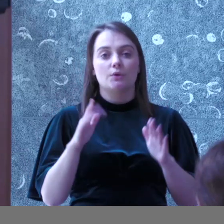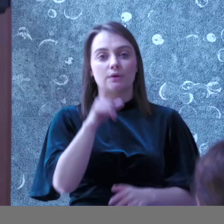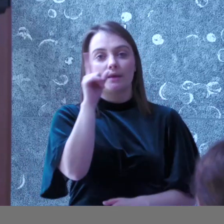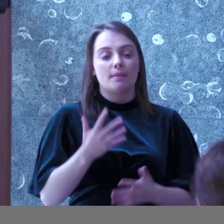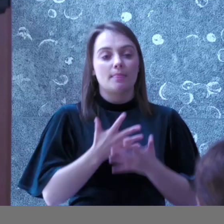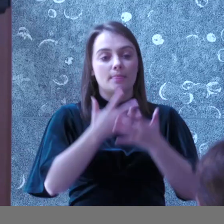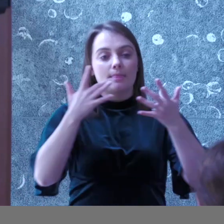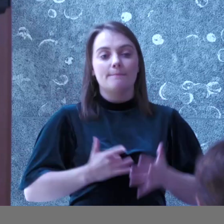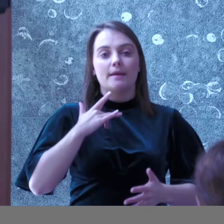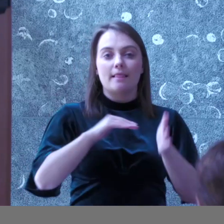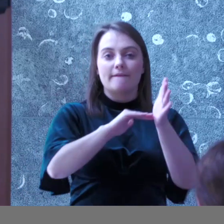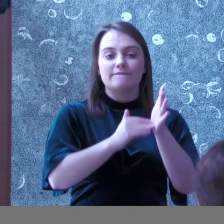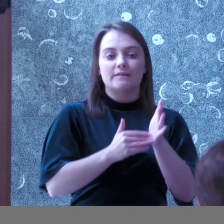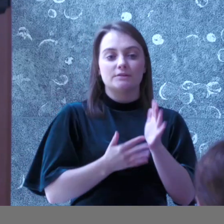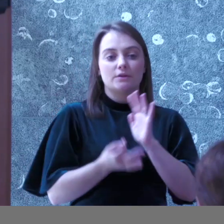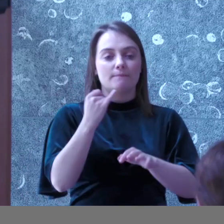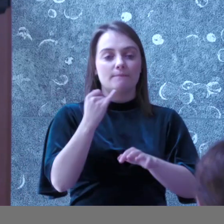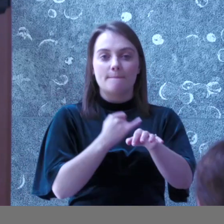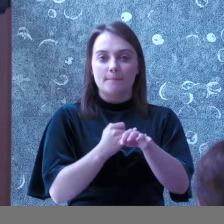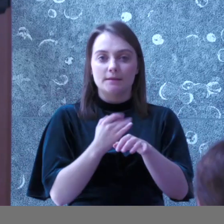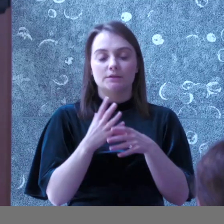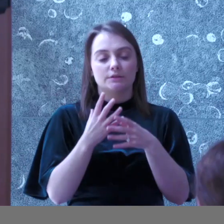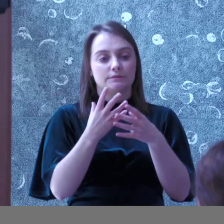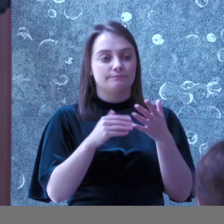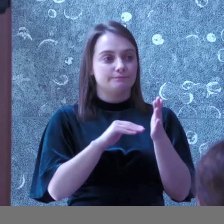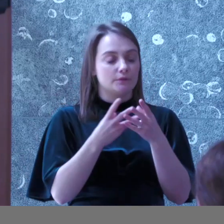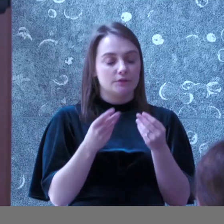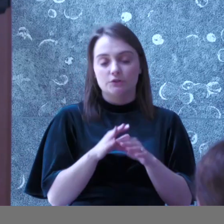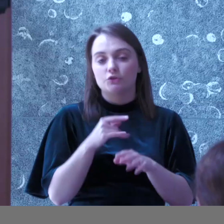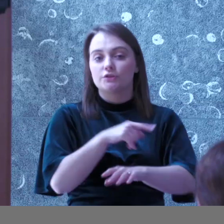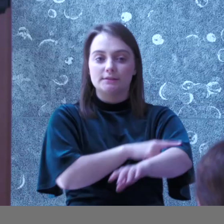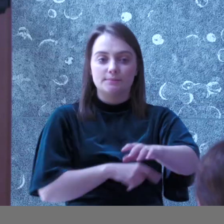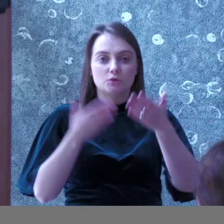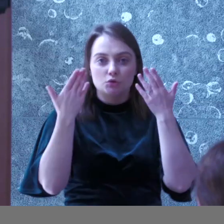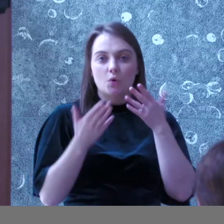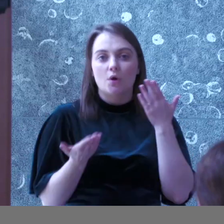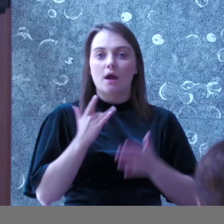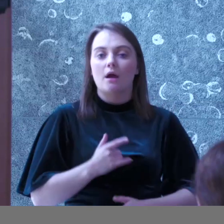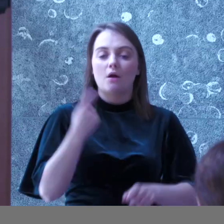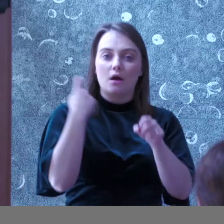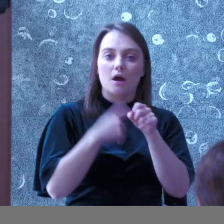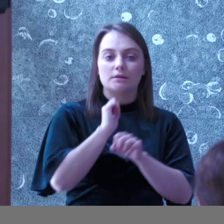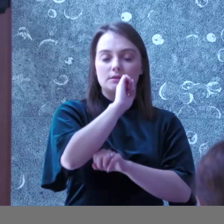with a medical condition or disability and showing how hard it is on their lives and when we invent